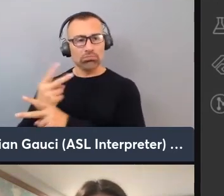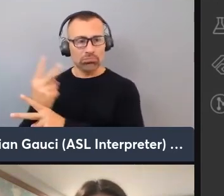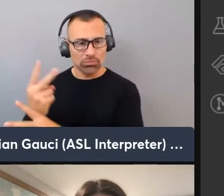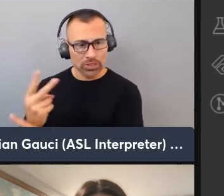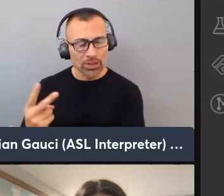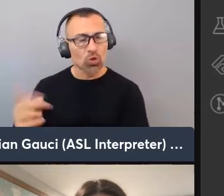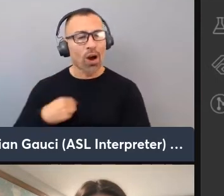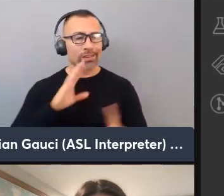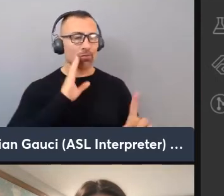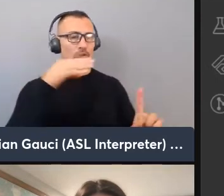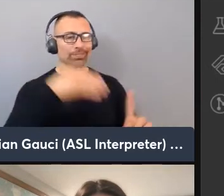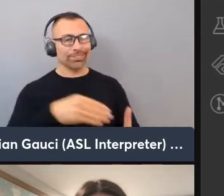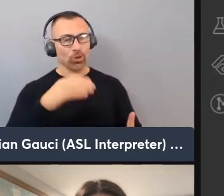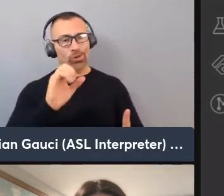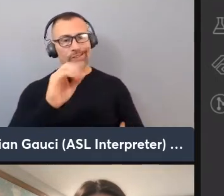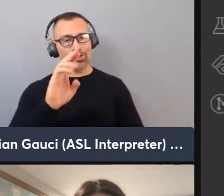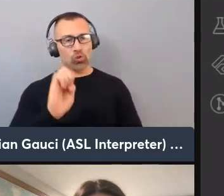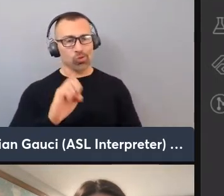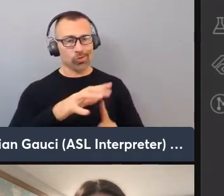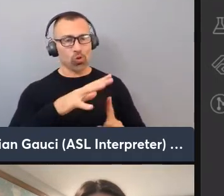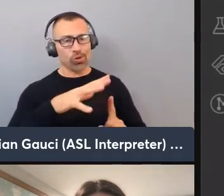And I have my verification code.